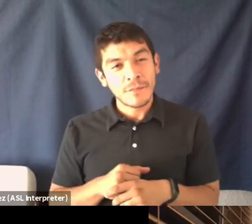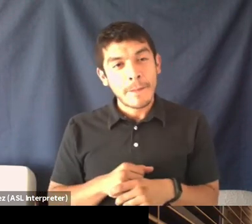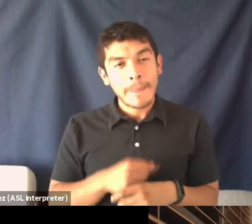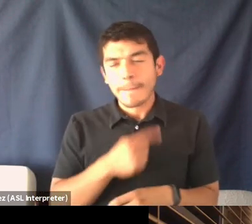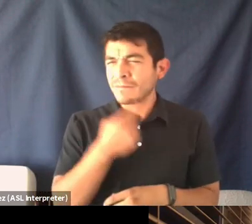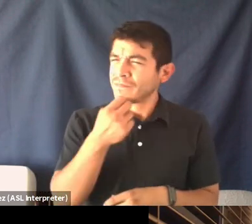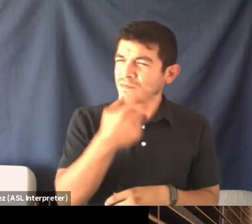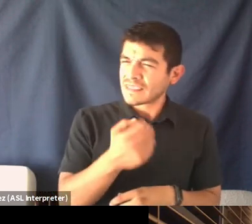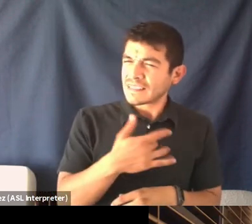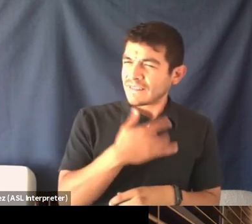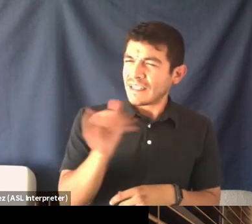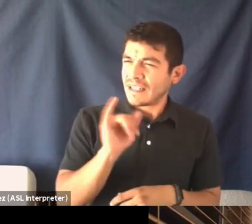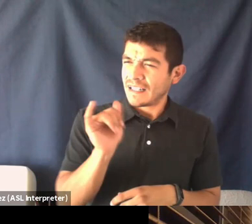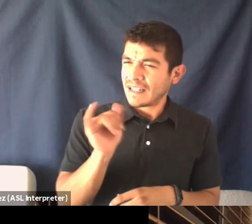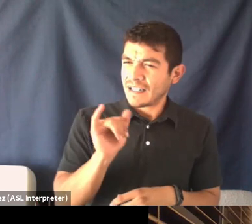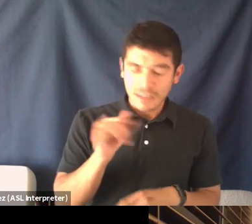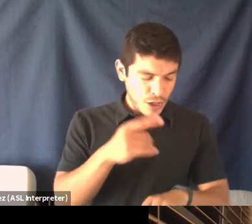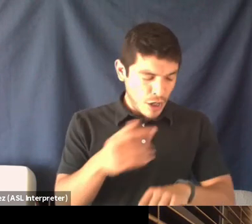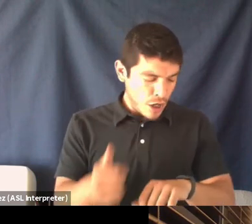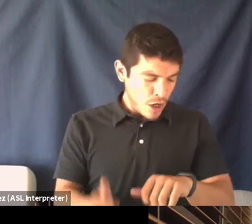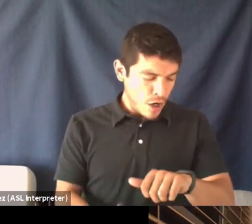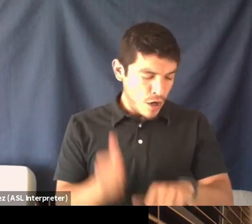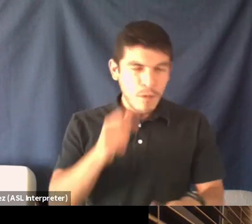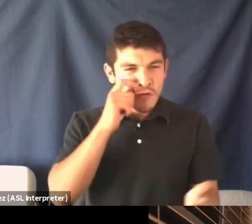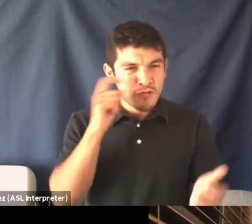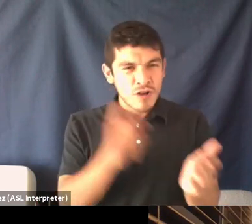It feels like she almost recognized that the the presence